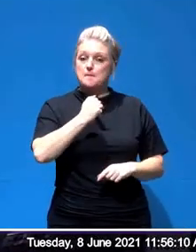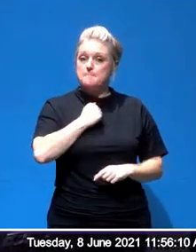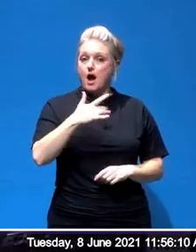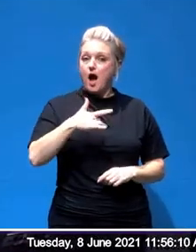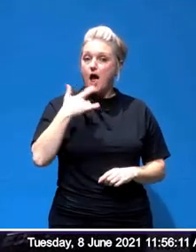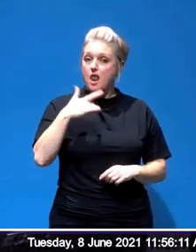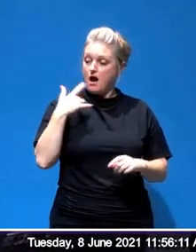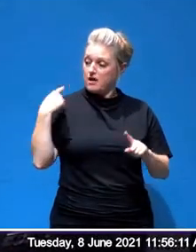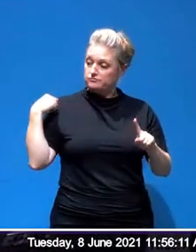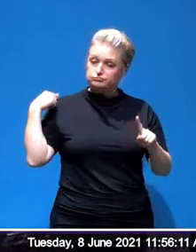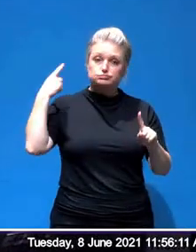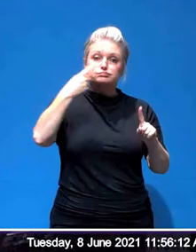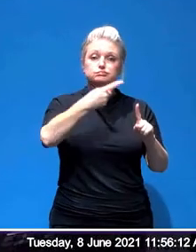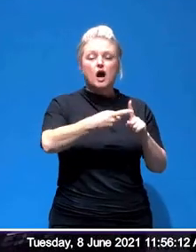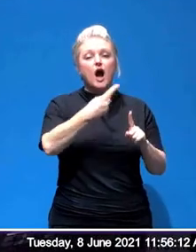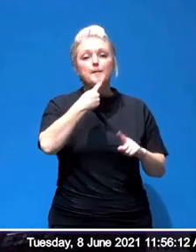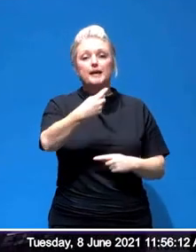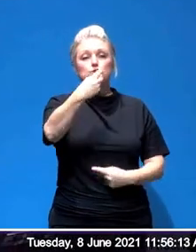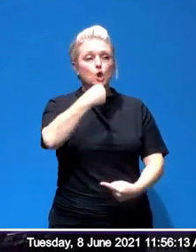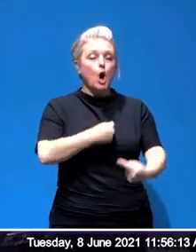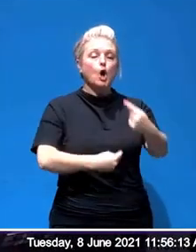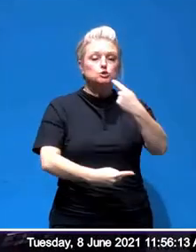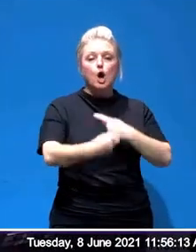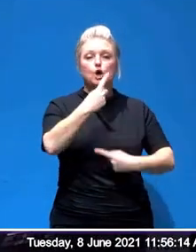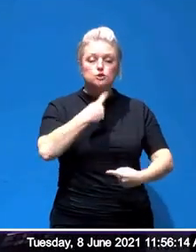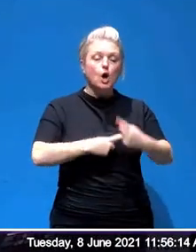mother and there was nothing wrong with my child for four years, then to be told